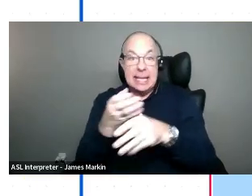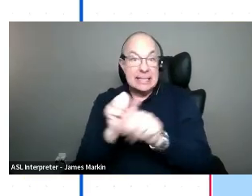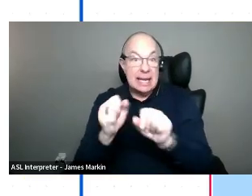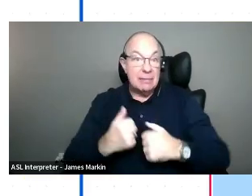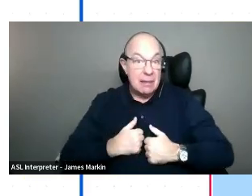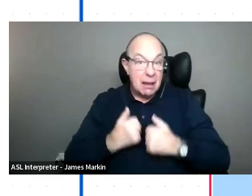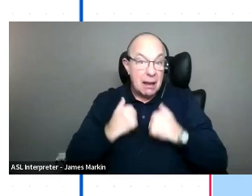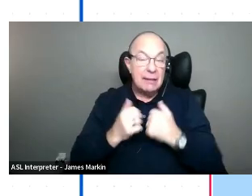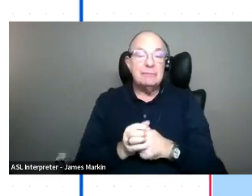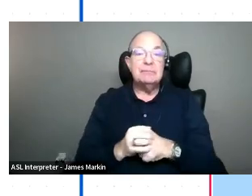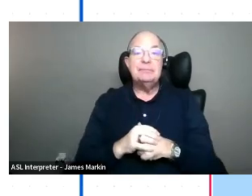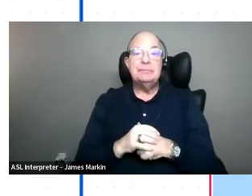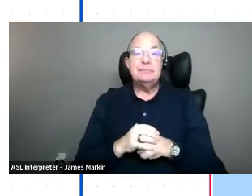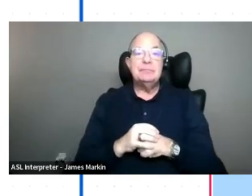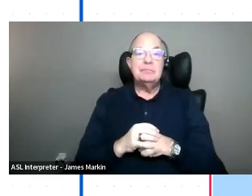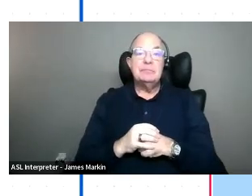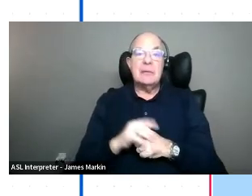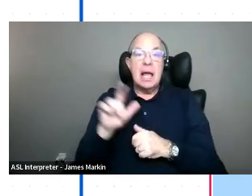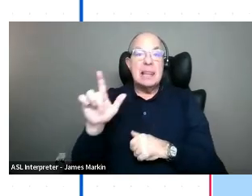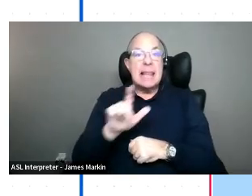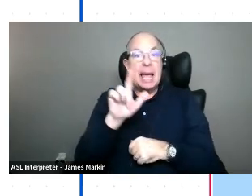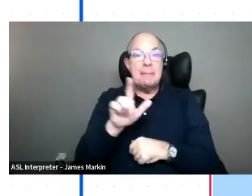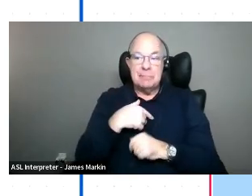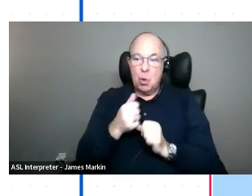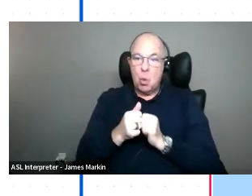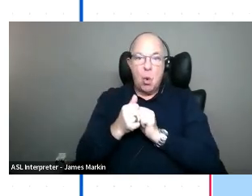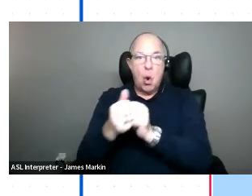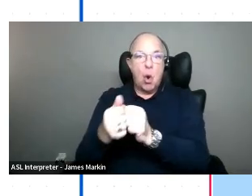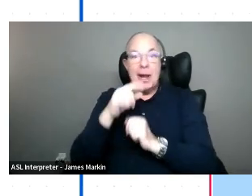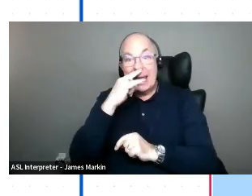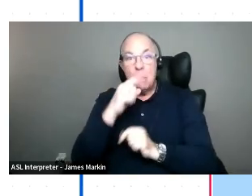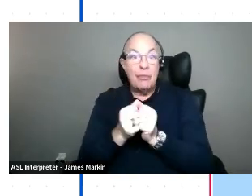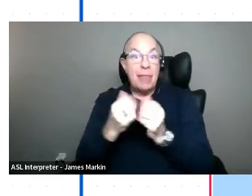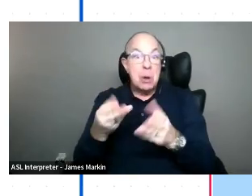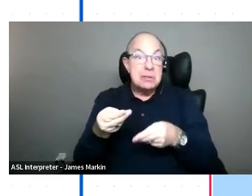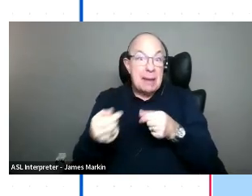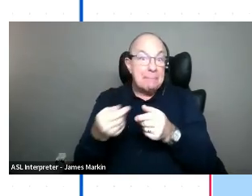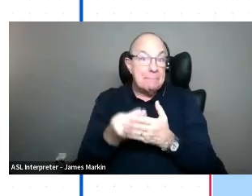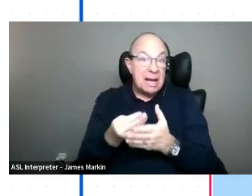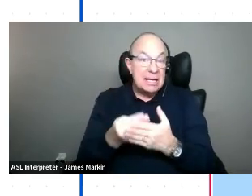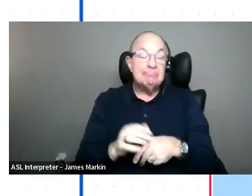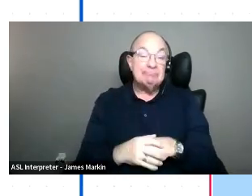Shannon Spencer (she/her): Libraries give me a place to go with my kids without spending money, definitely.